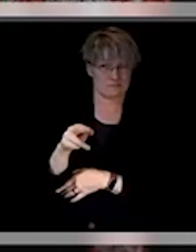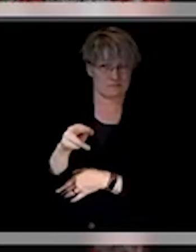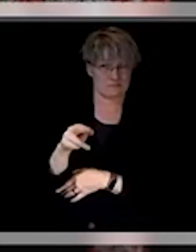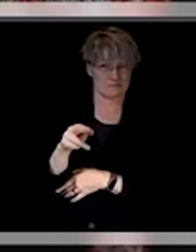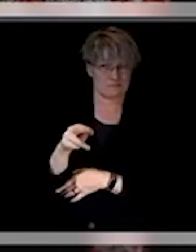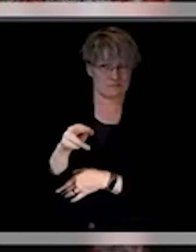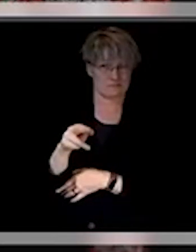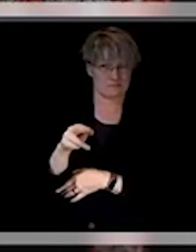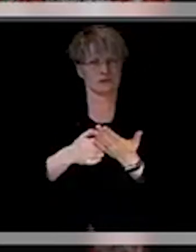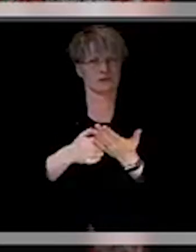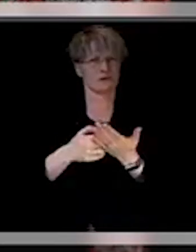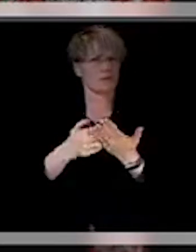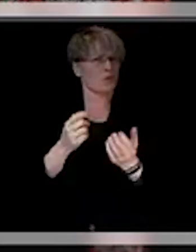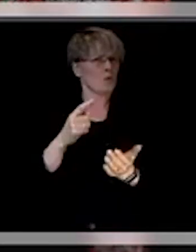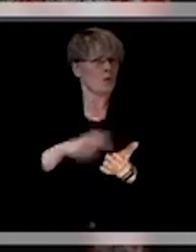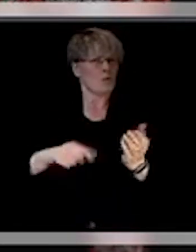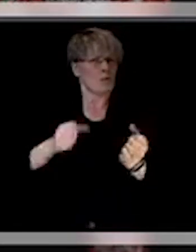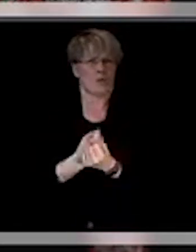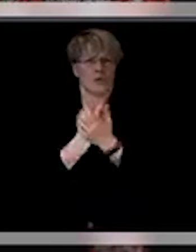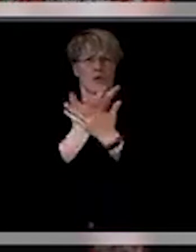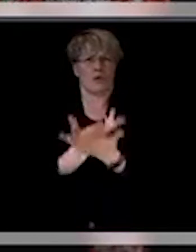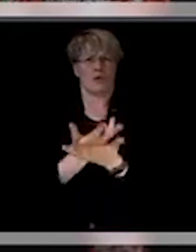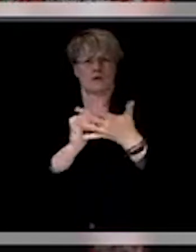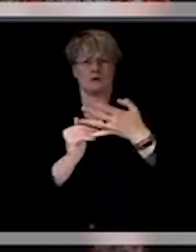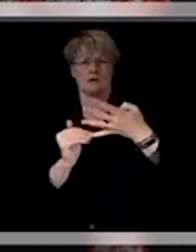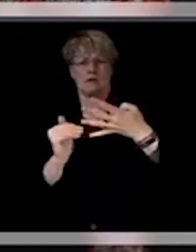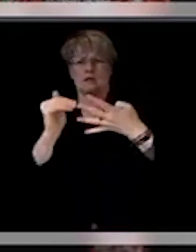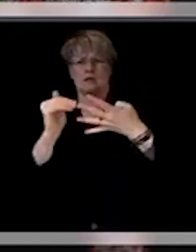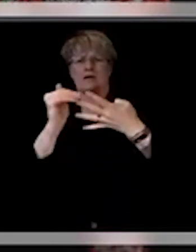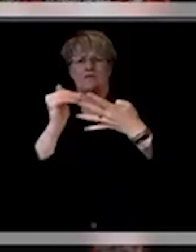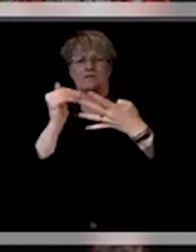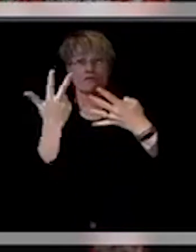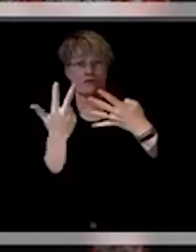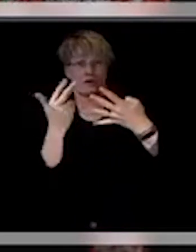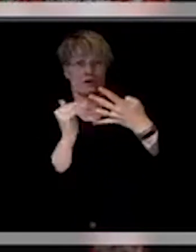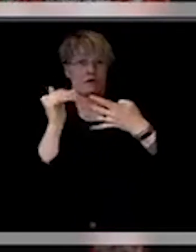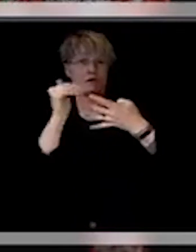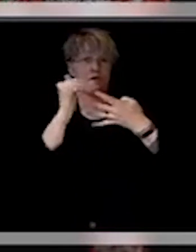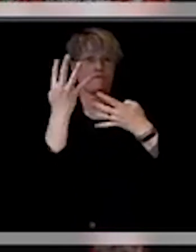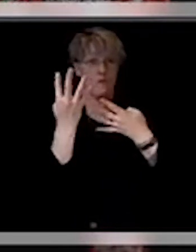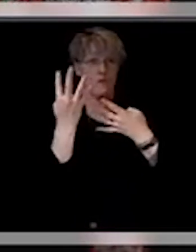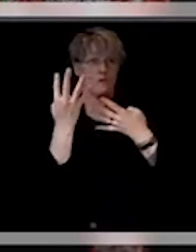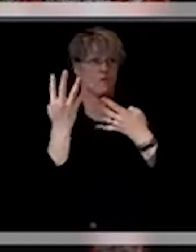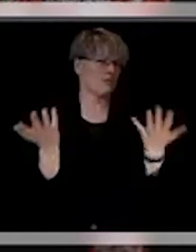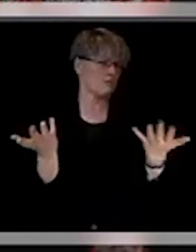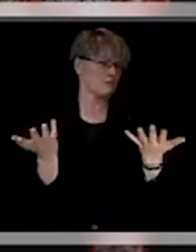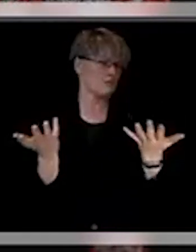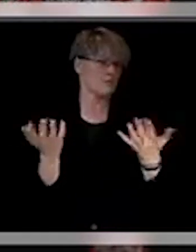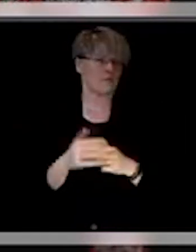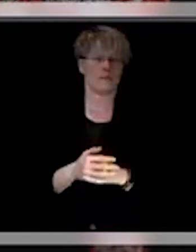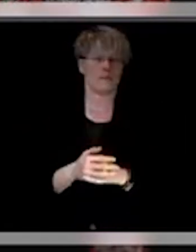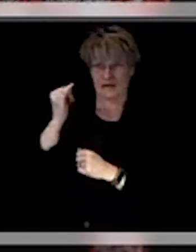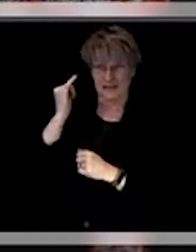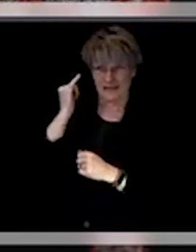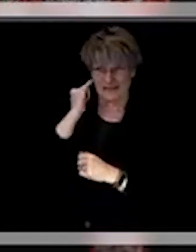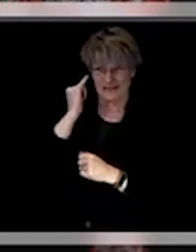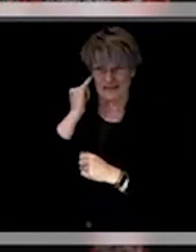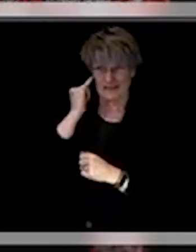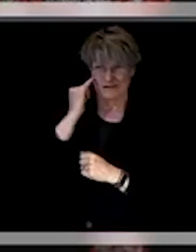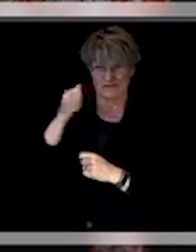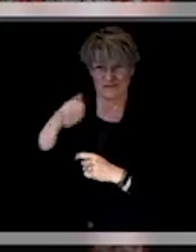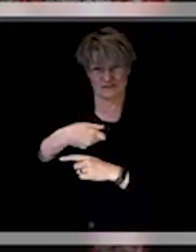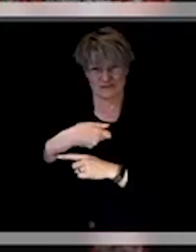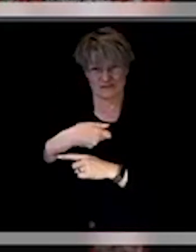So, it could go up if a number of measures. There's several measures there and so if any